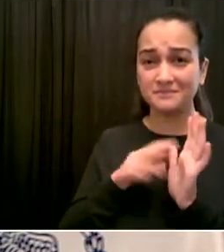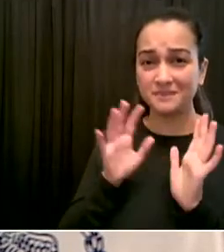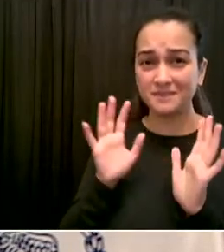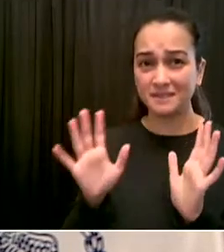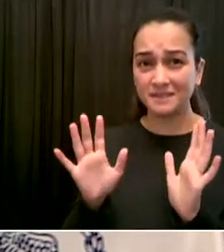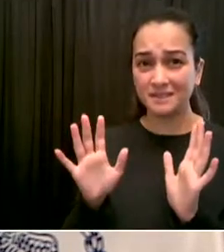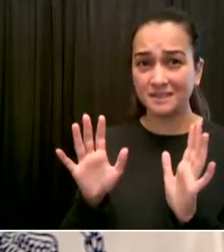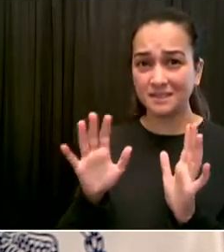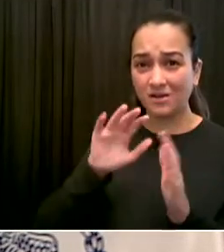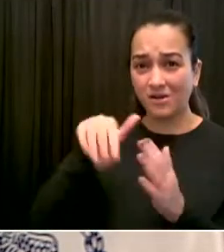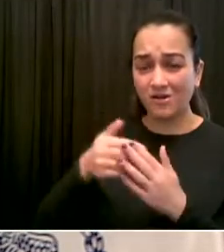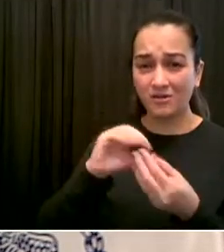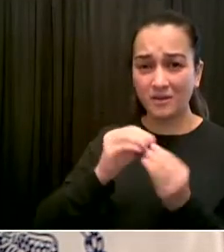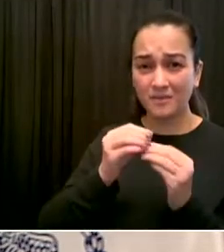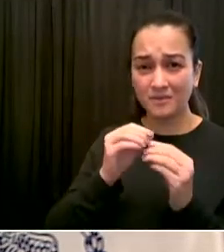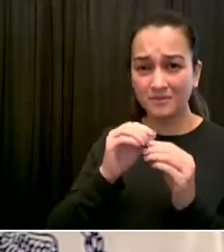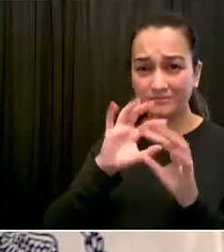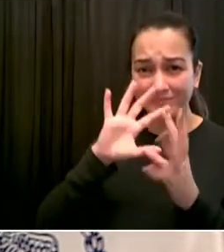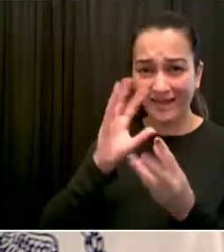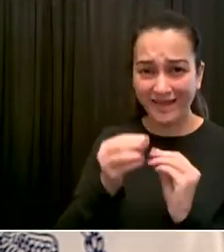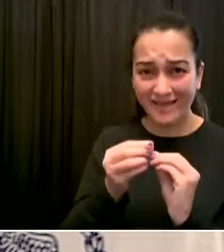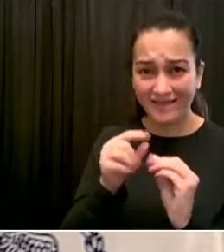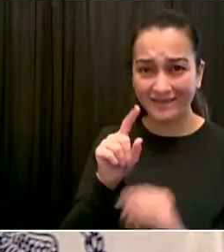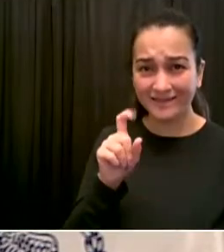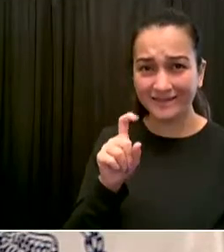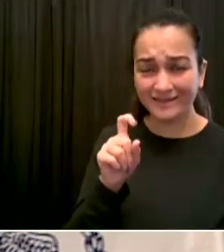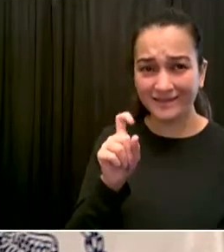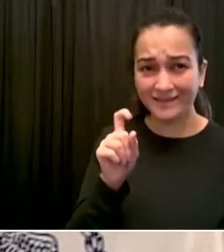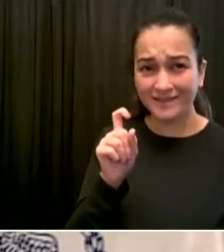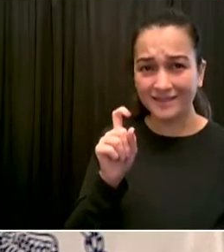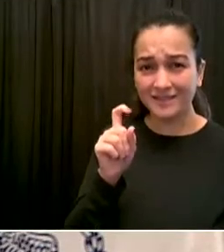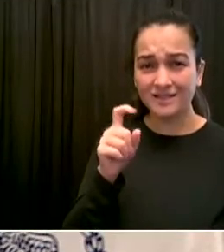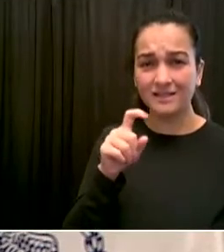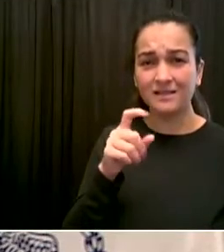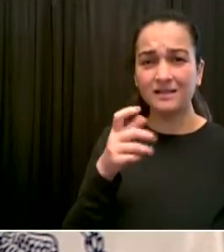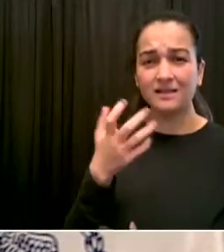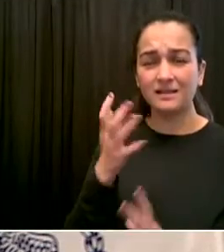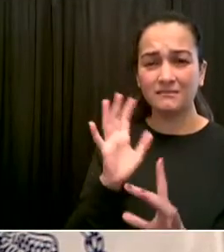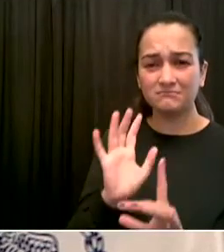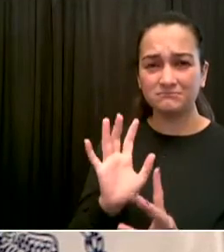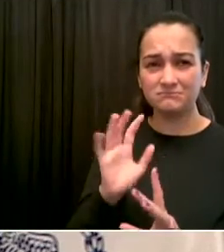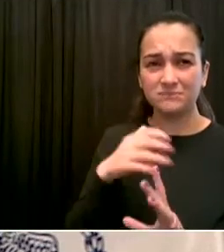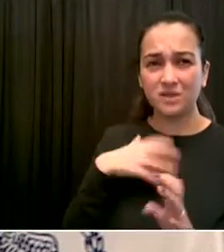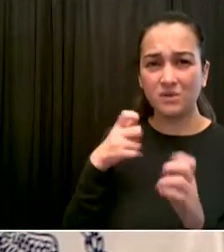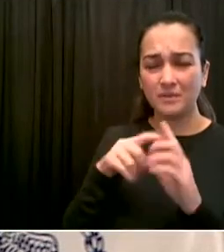BOTH THE CHARTER SECTOR AND AT EDO. I'M JUMPING IN ON THE SECOND SAY THE NUMBERS, I AM CLARIFYING FOR EALX'S SAKE.